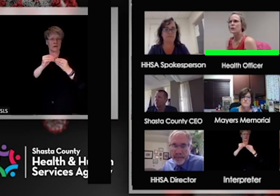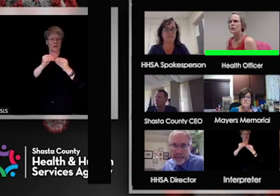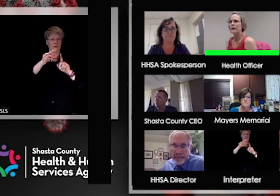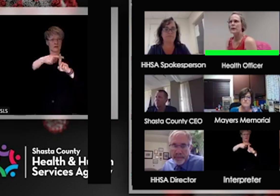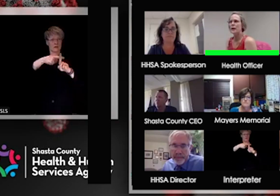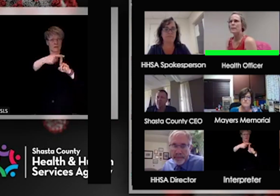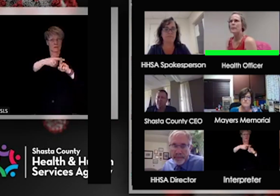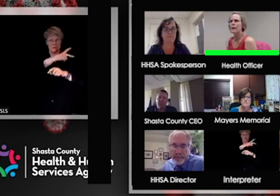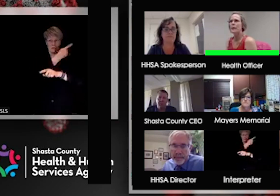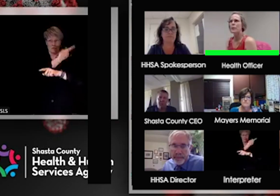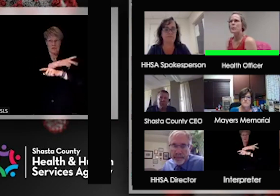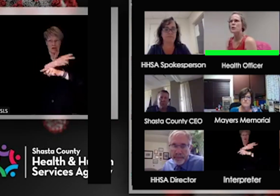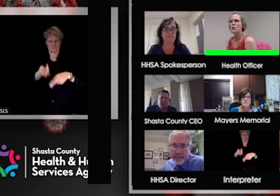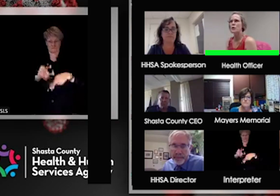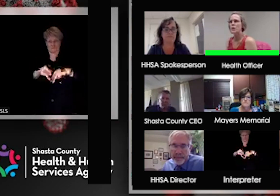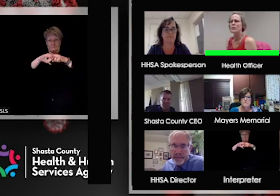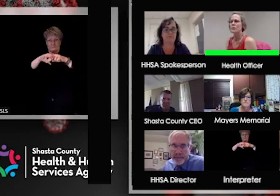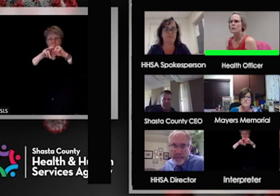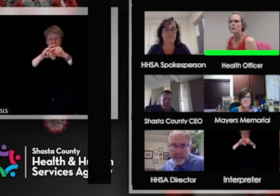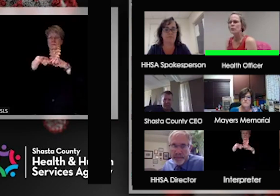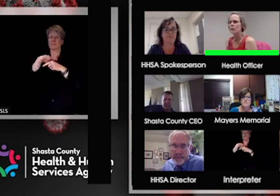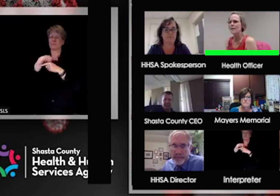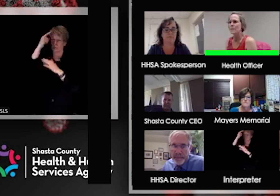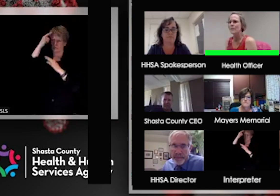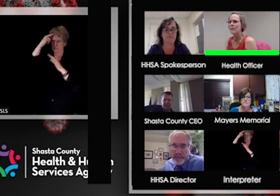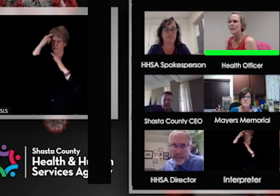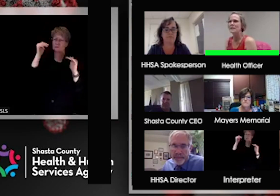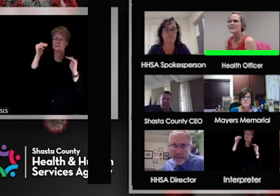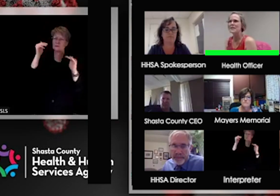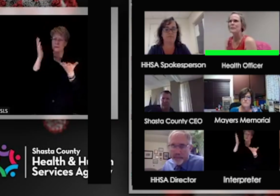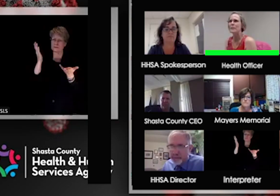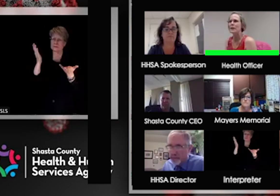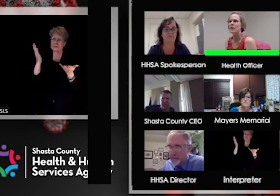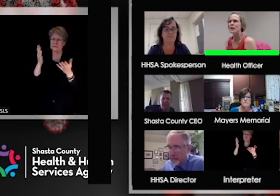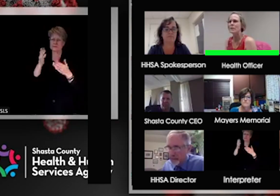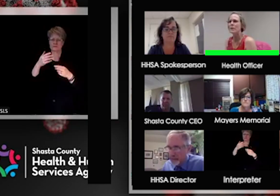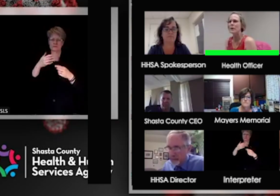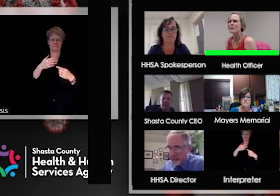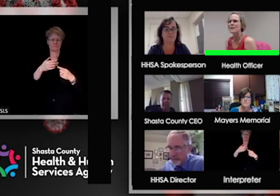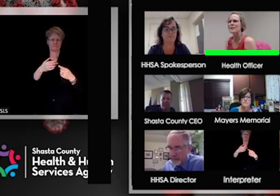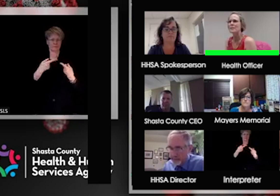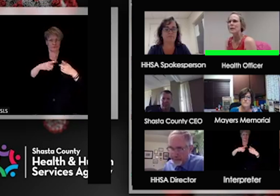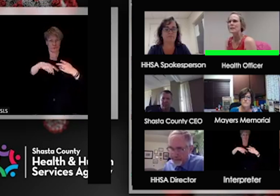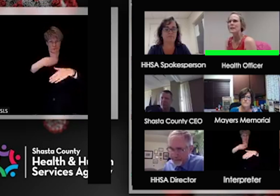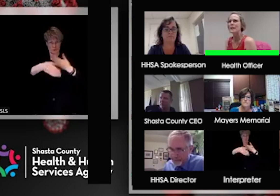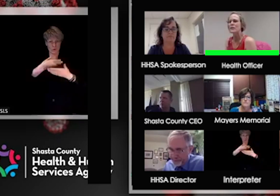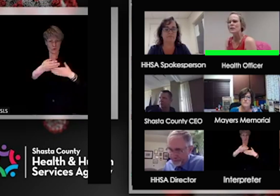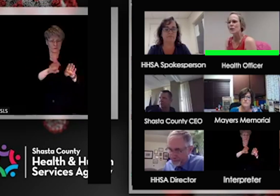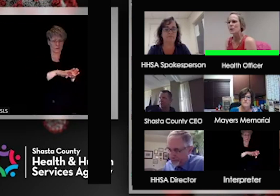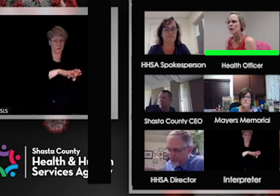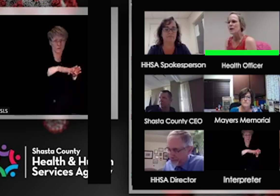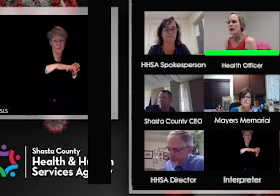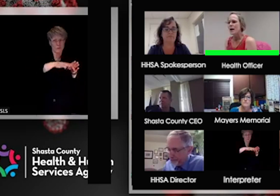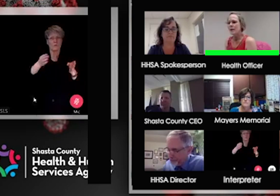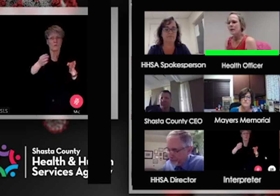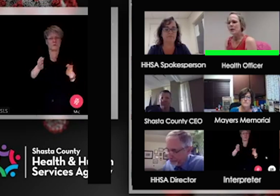with opening up, which we want to do in a safe manner that we would see some uptick.